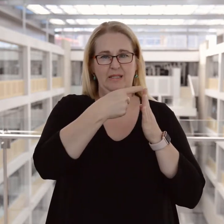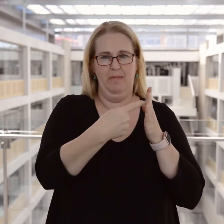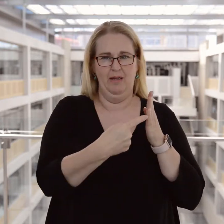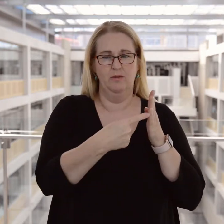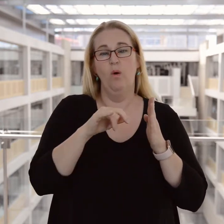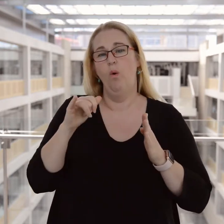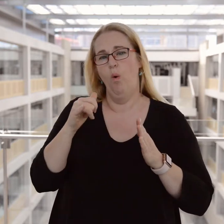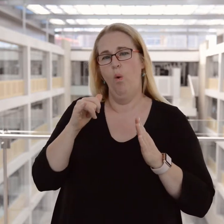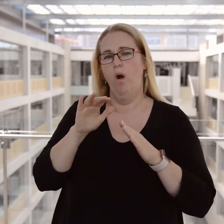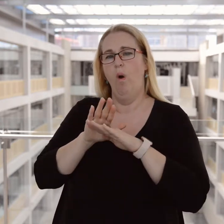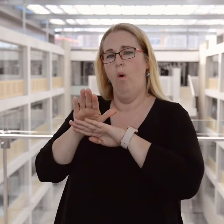or older.